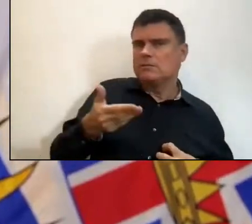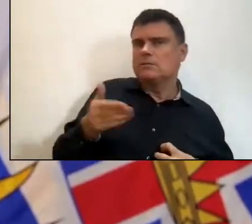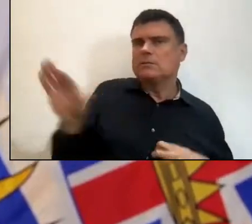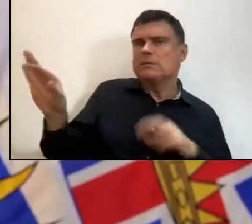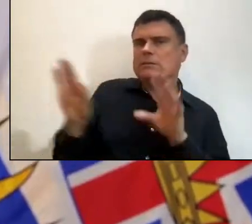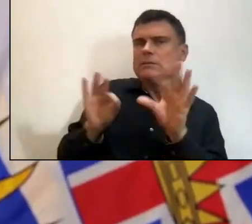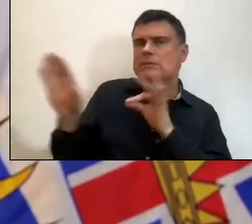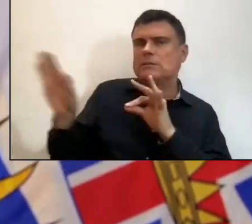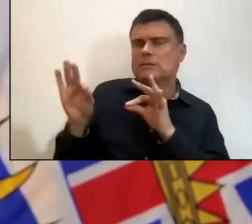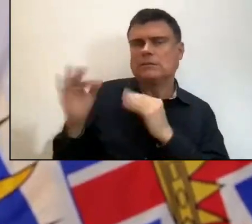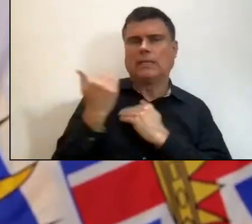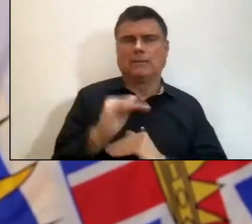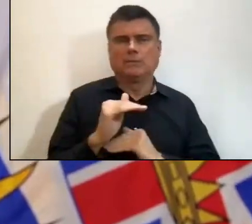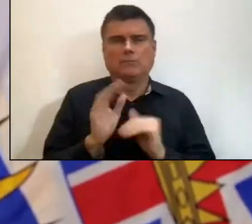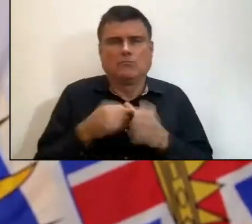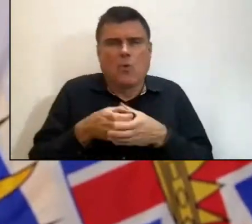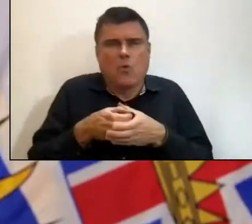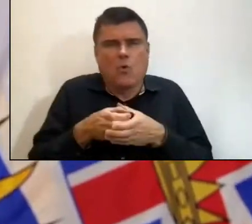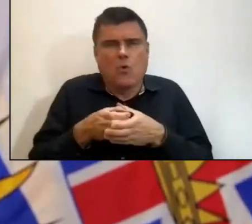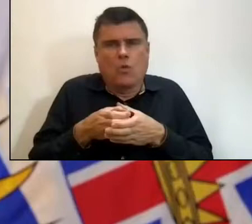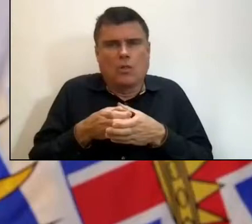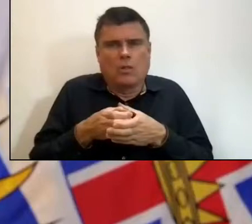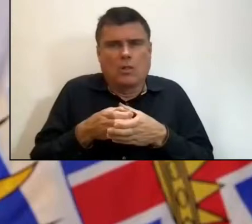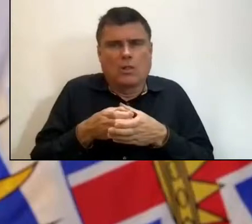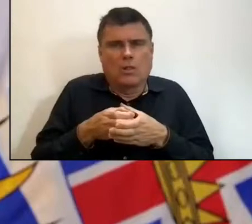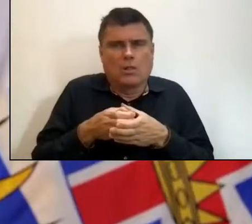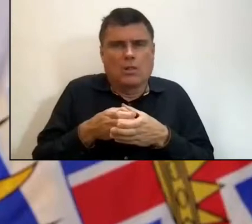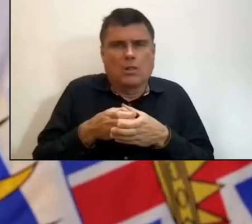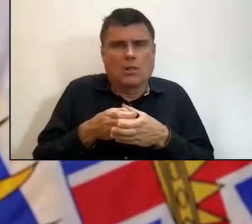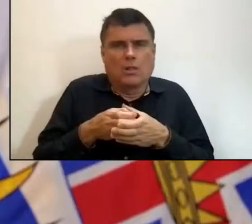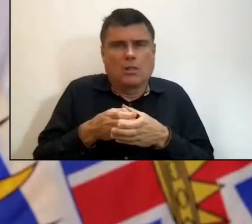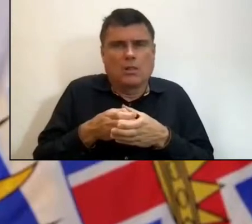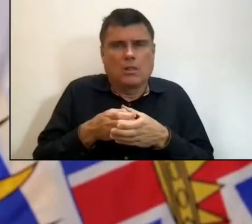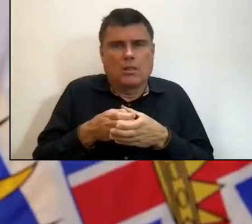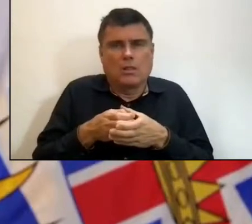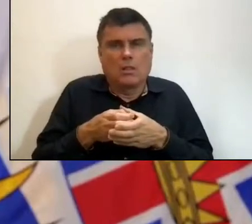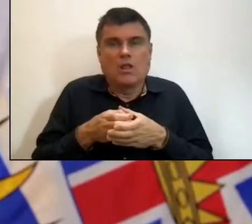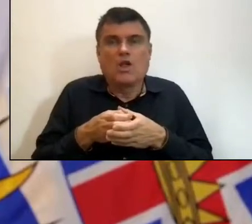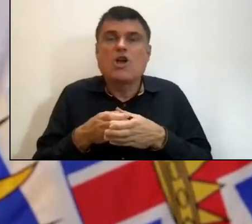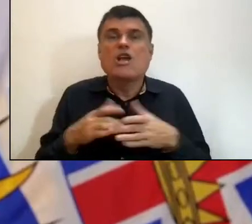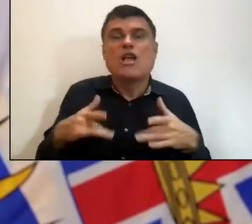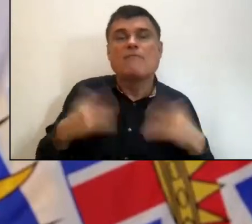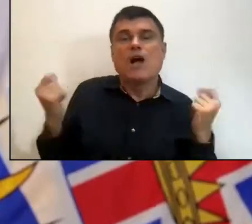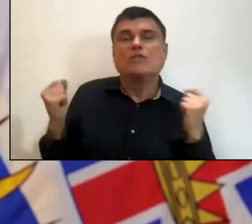So the things that you can do if